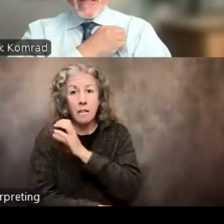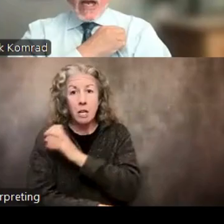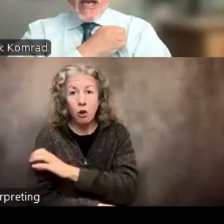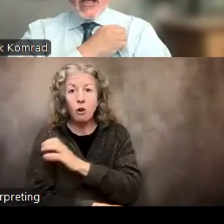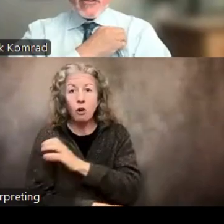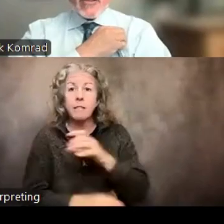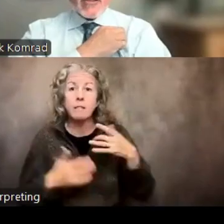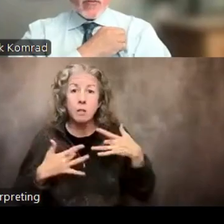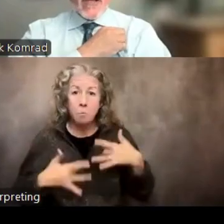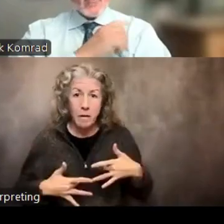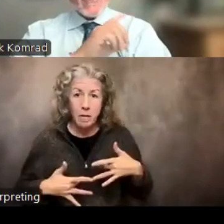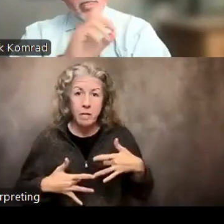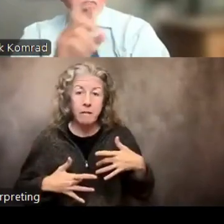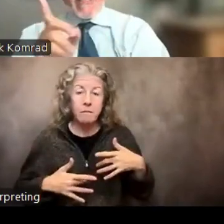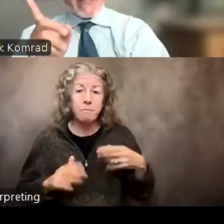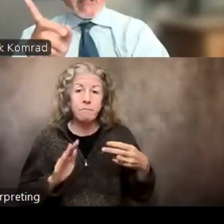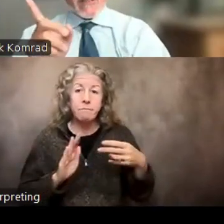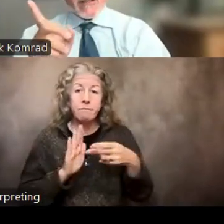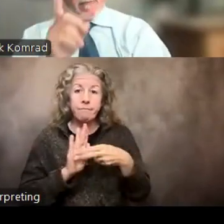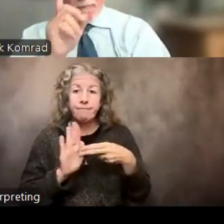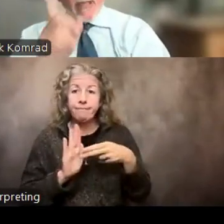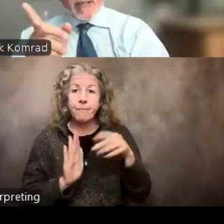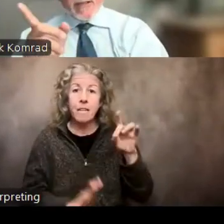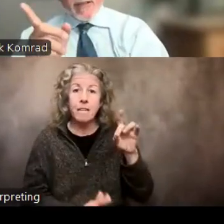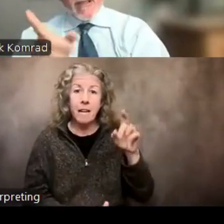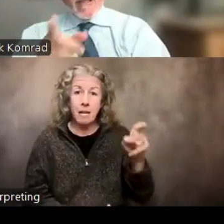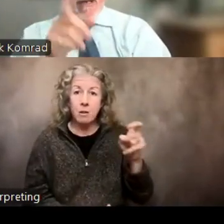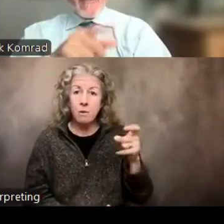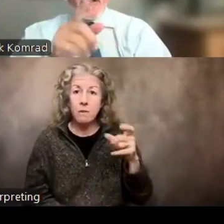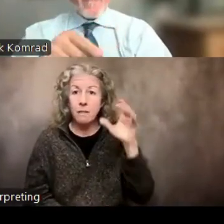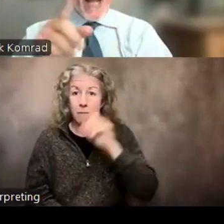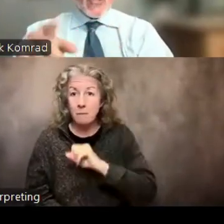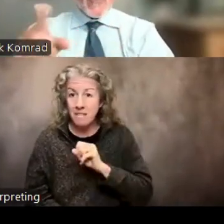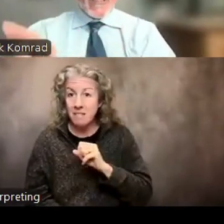diagnosis of which was missed, missed by the evaluating